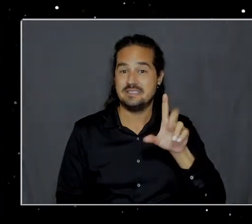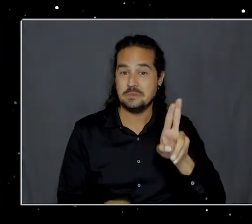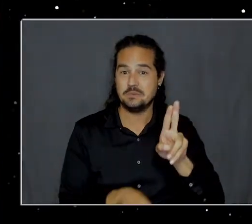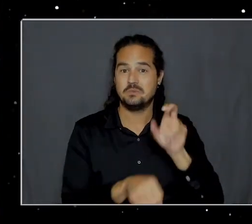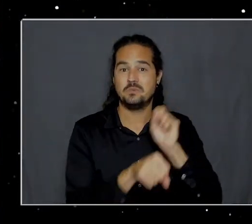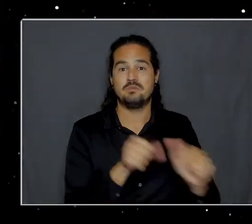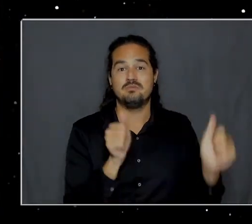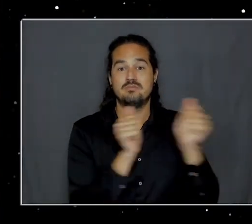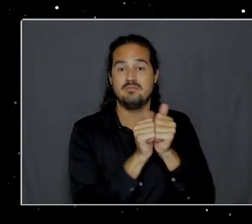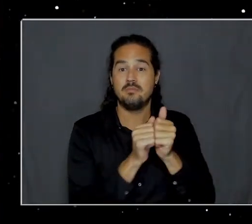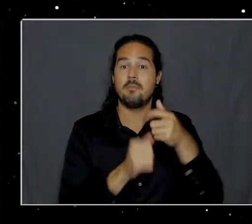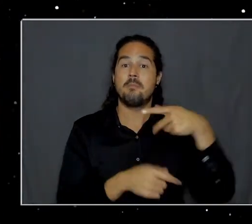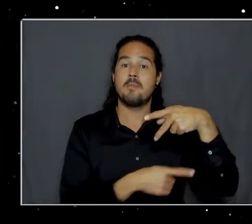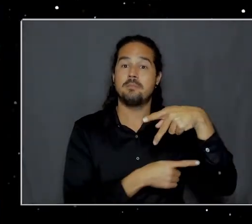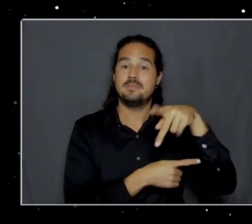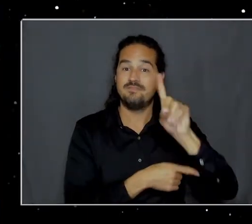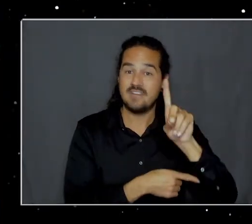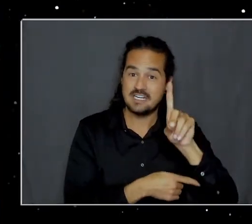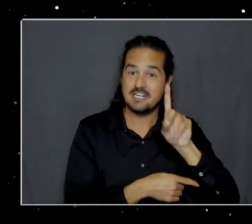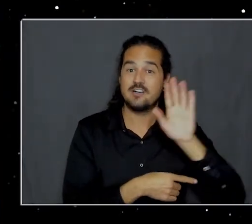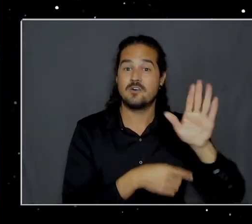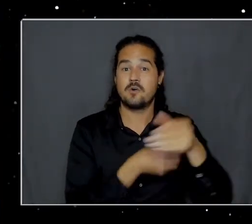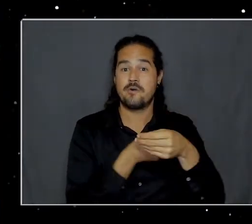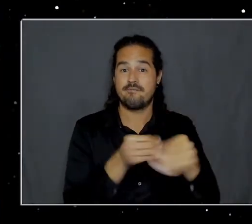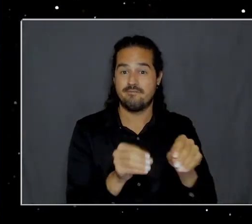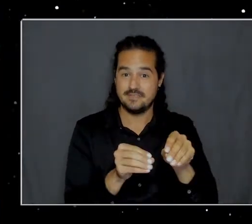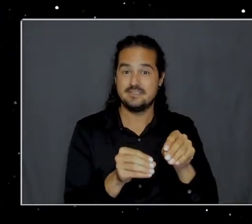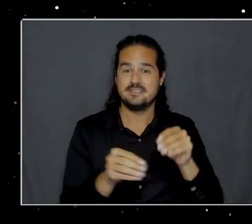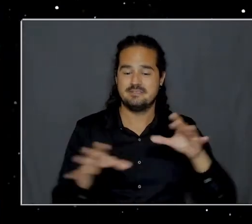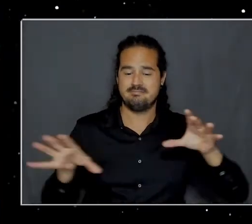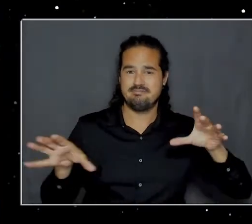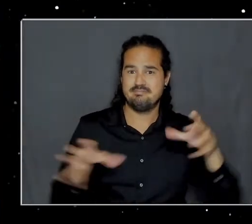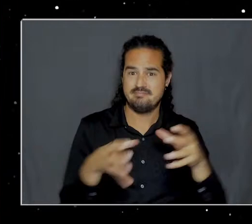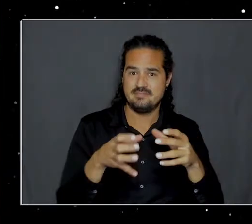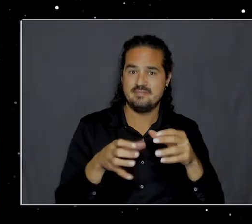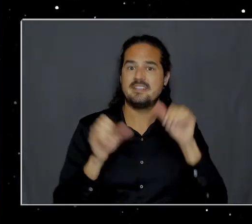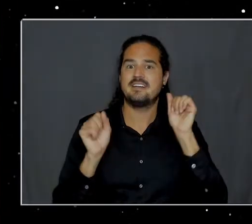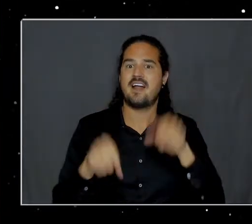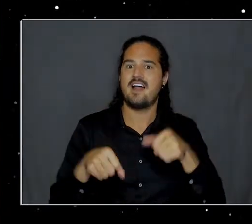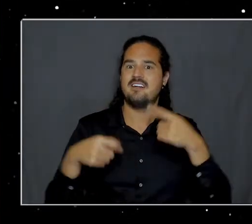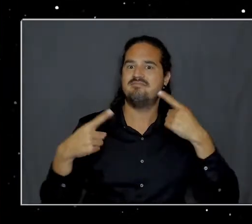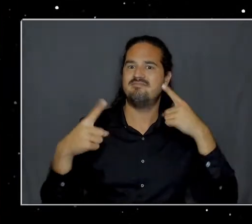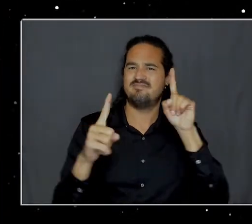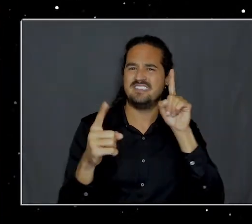WE GOT THE ACLU INVOLVED. WE WORKED WITH THE PUBLIC DEFENDER'S OFFICE, AND WE WERE ABLE TO SUCCESSFULLY BATTLE FOR